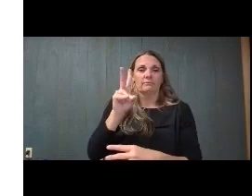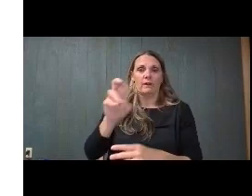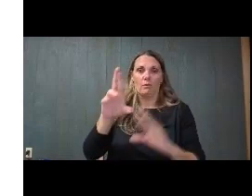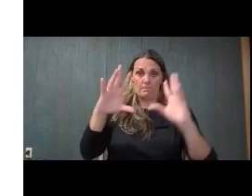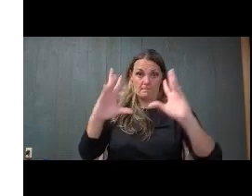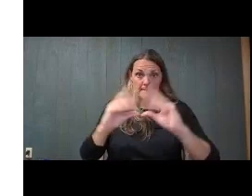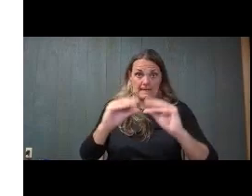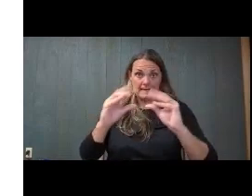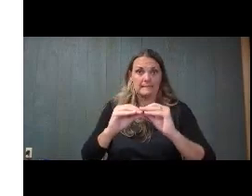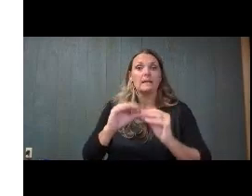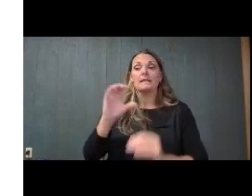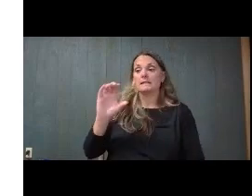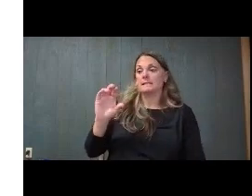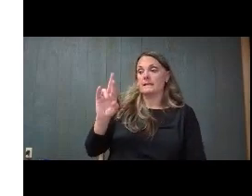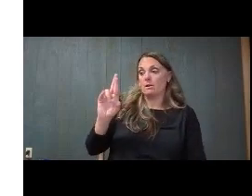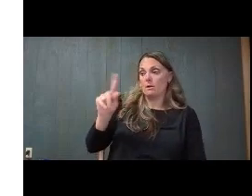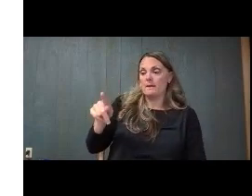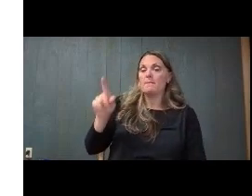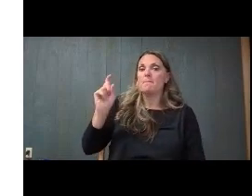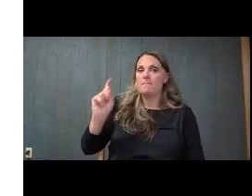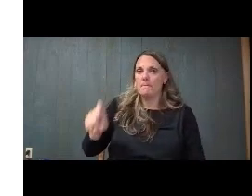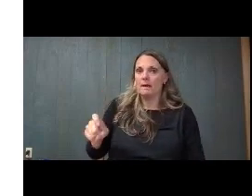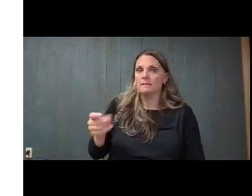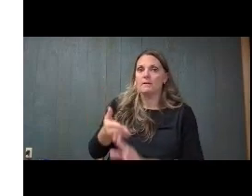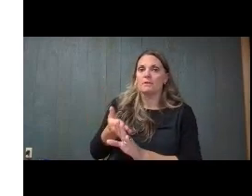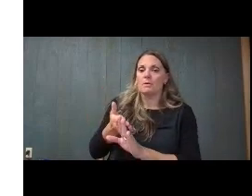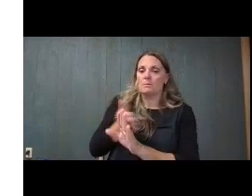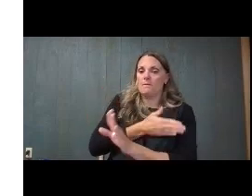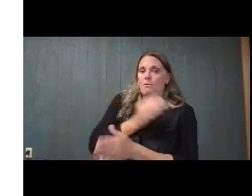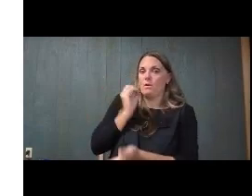The CRB must obtain prior approval from VRS.